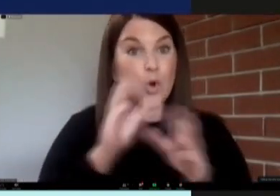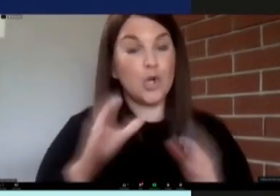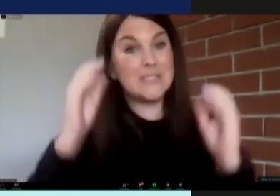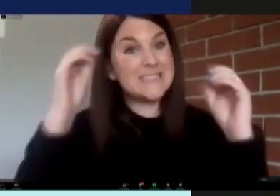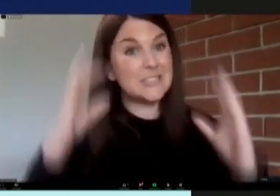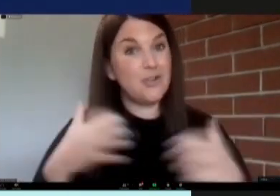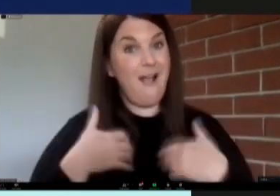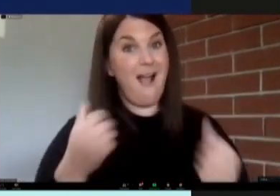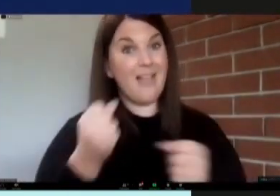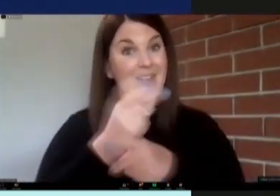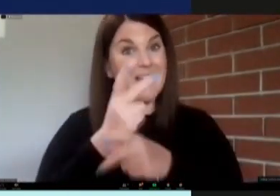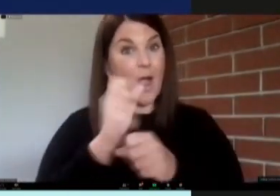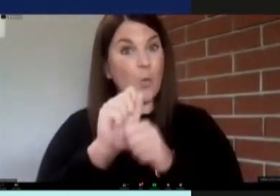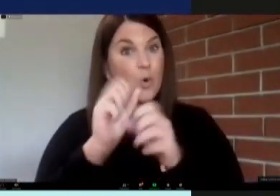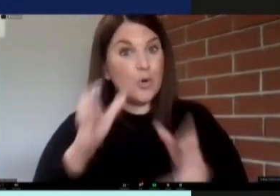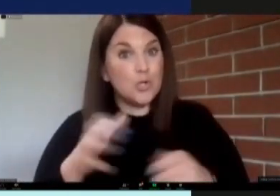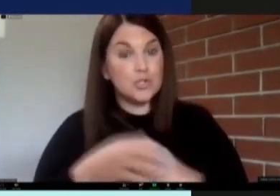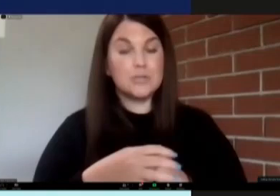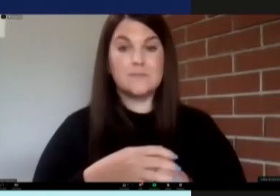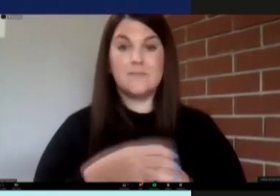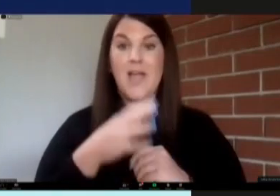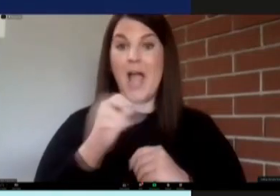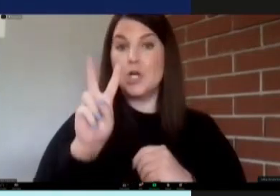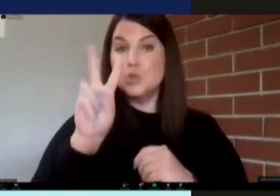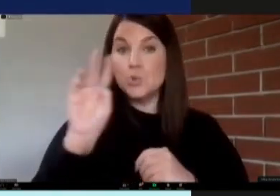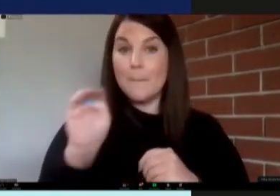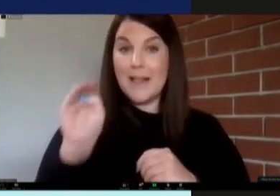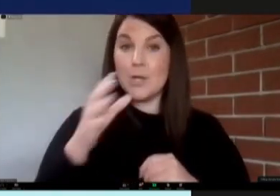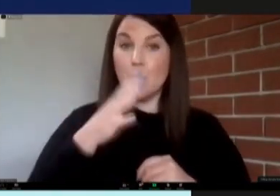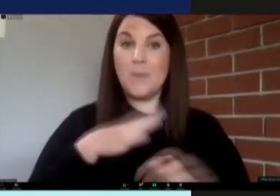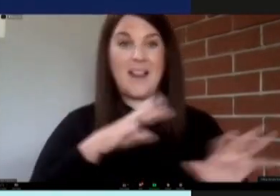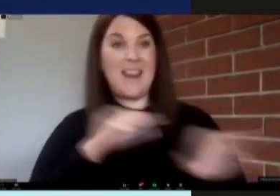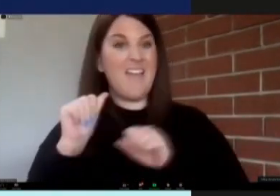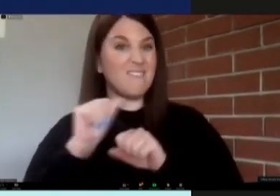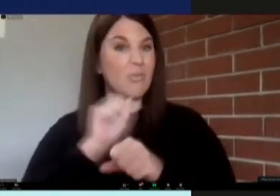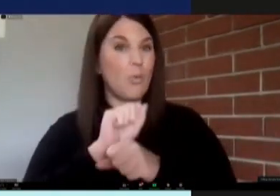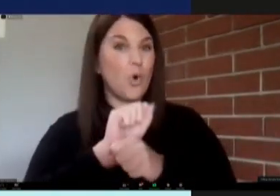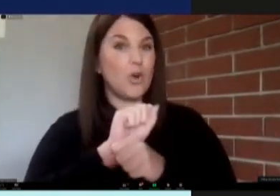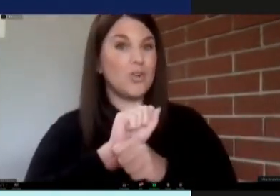And an estimated 2 million women have exited the workforce because of caregiving demands